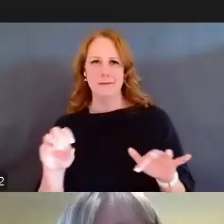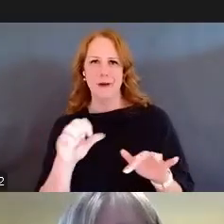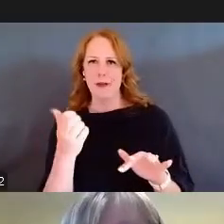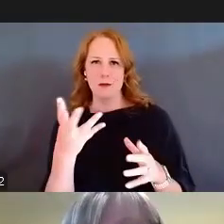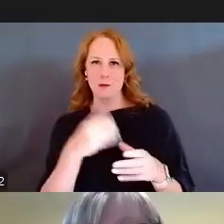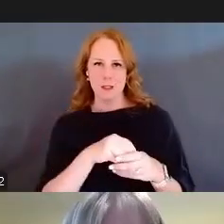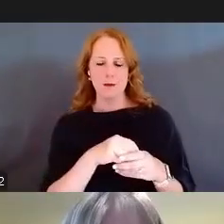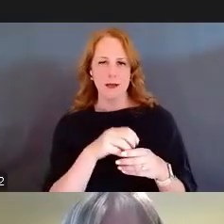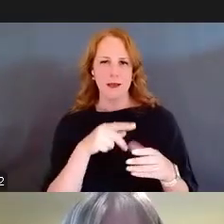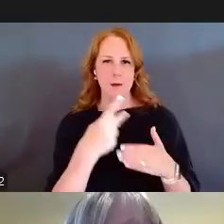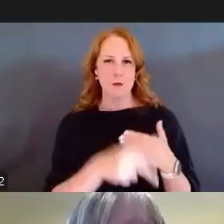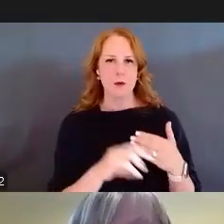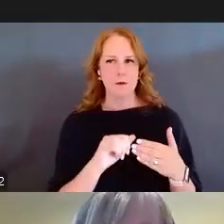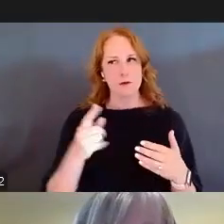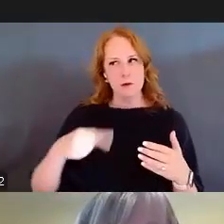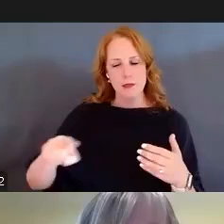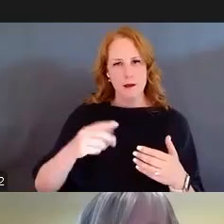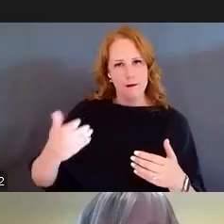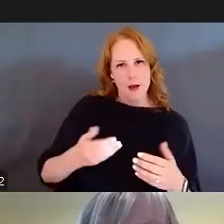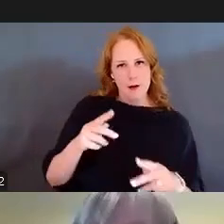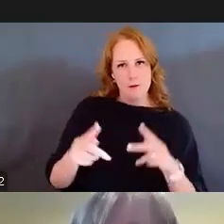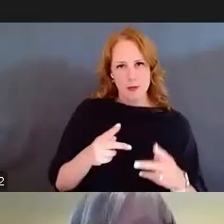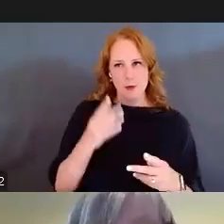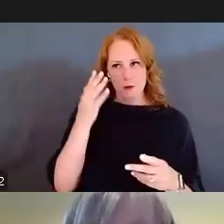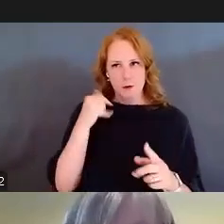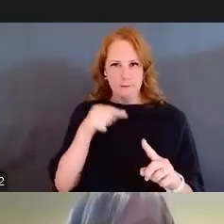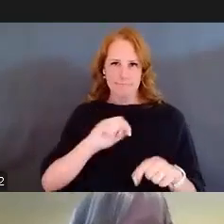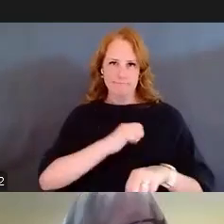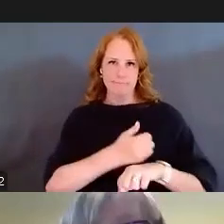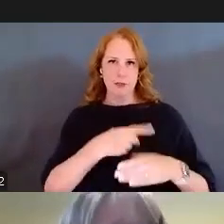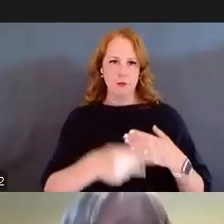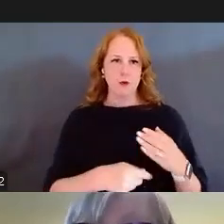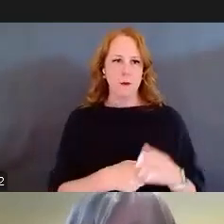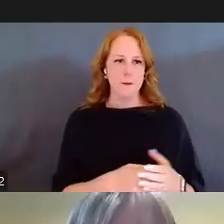the program and have hired people thanks to this program. There's landscaping, there's reception